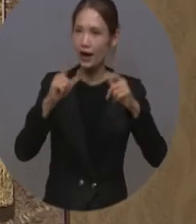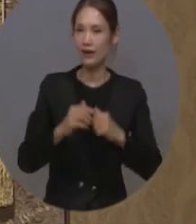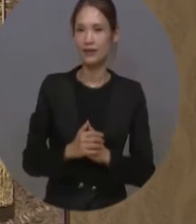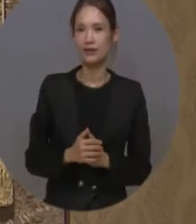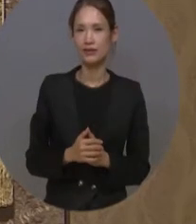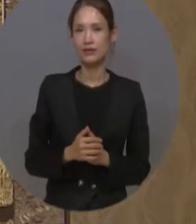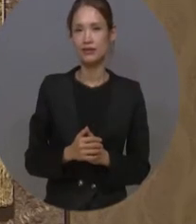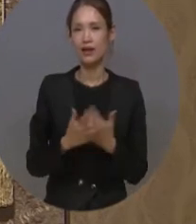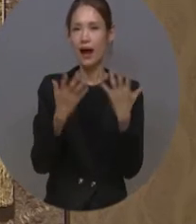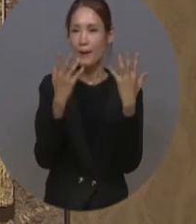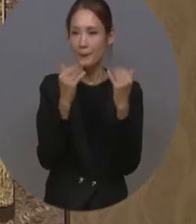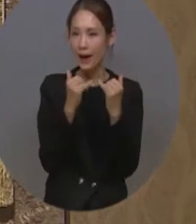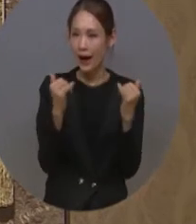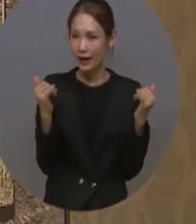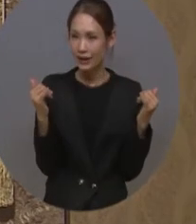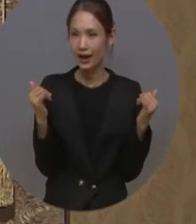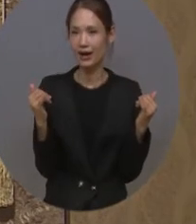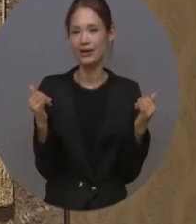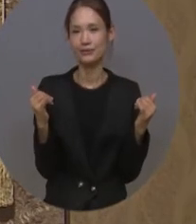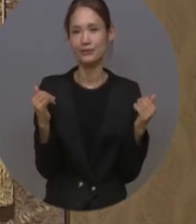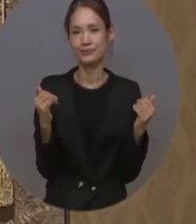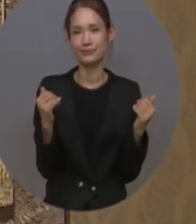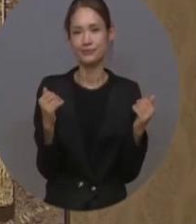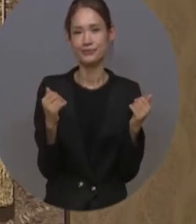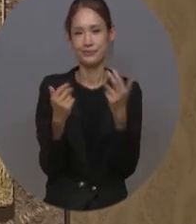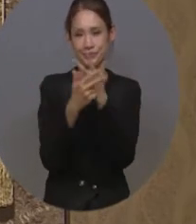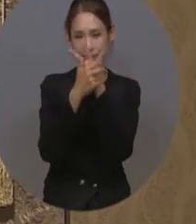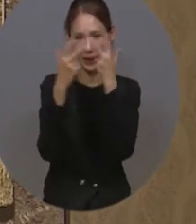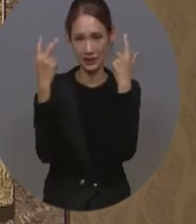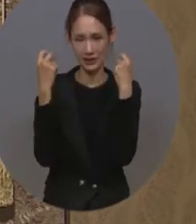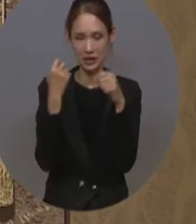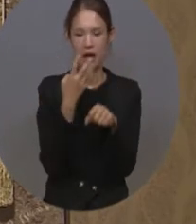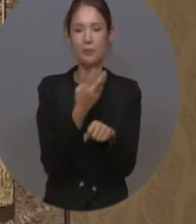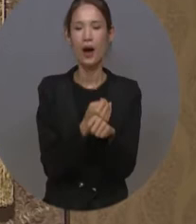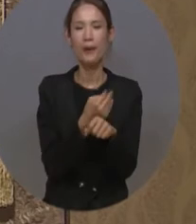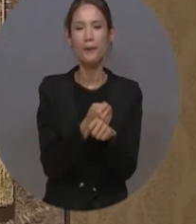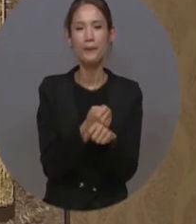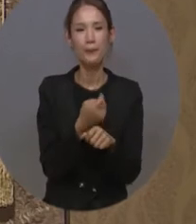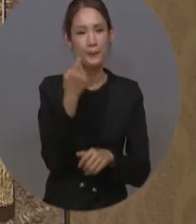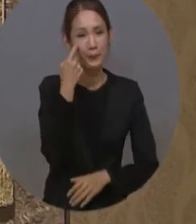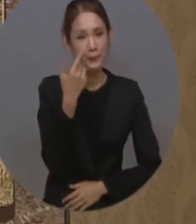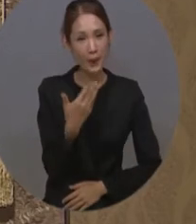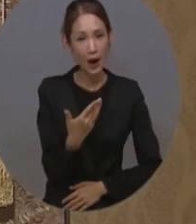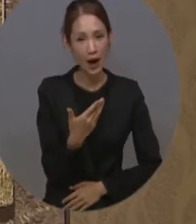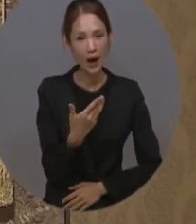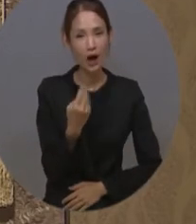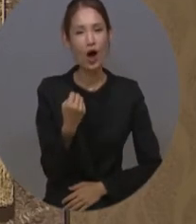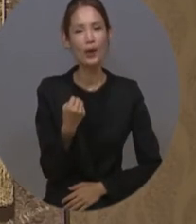Many people think the amount of sleep is important